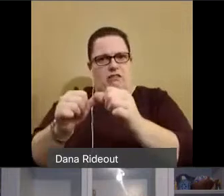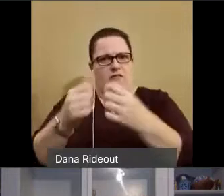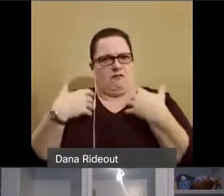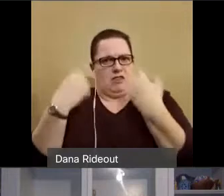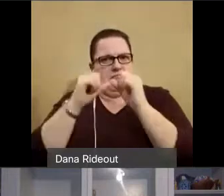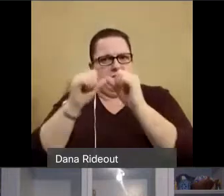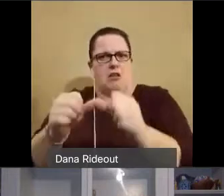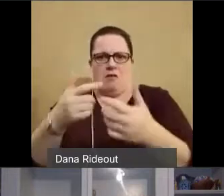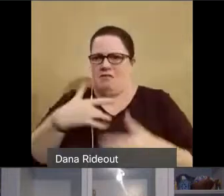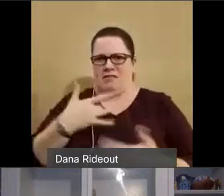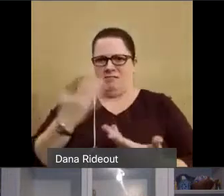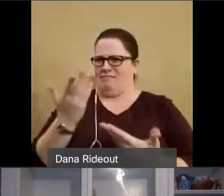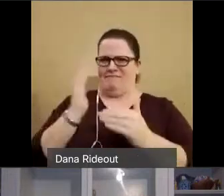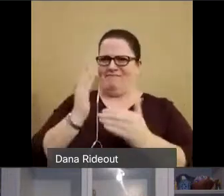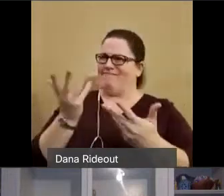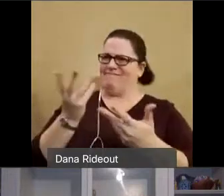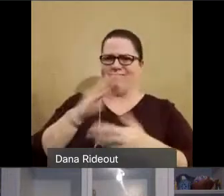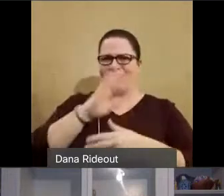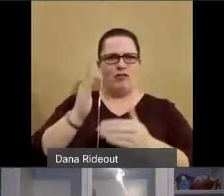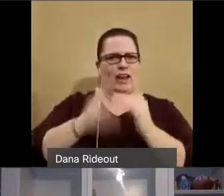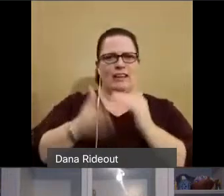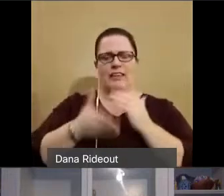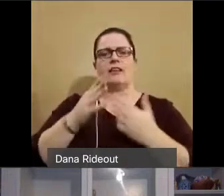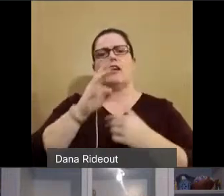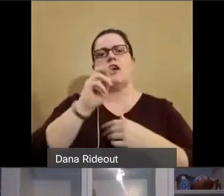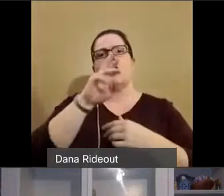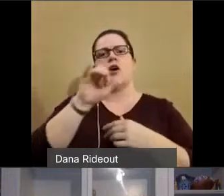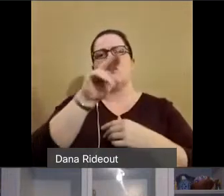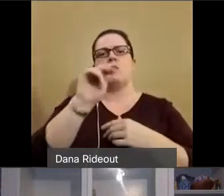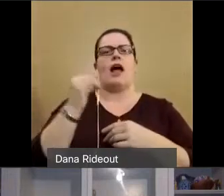Lauren Burlington a really great book coins. This term cruel optimism.